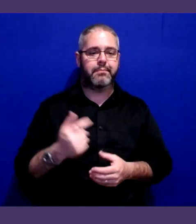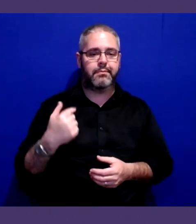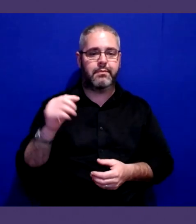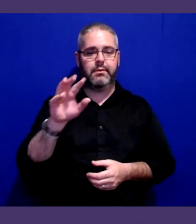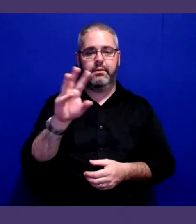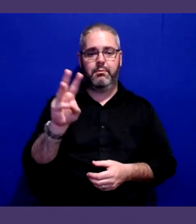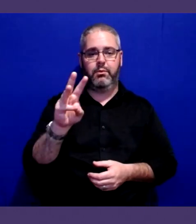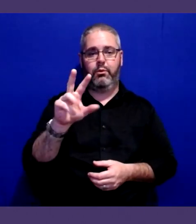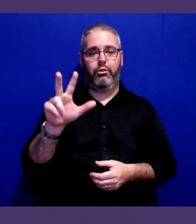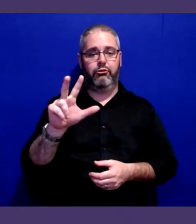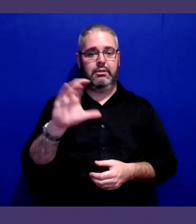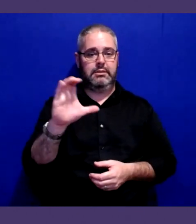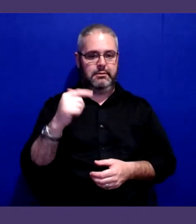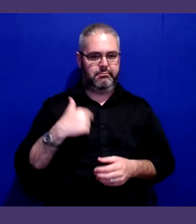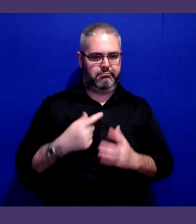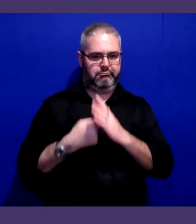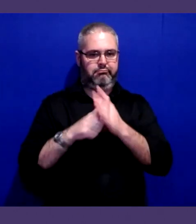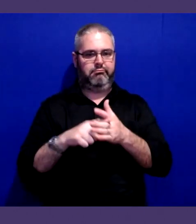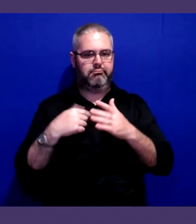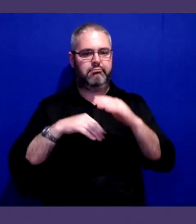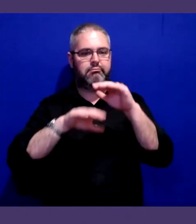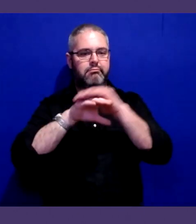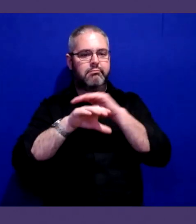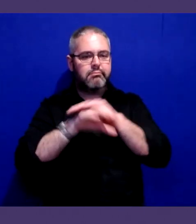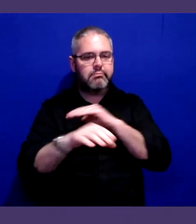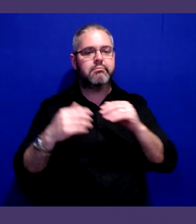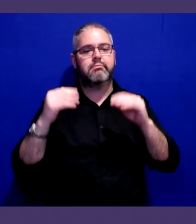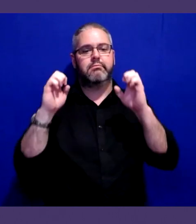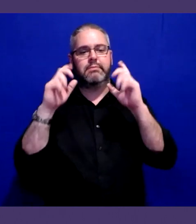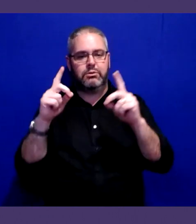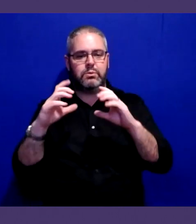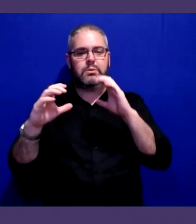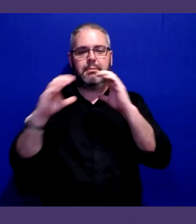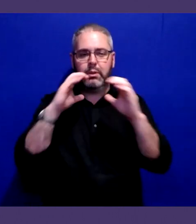accessibility education and communications over 20 years ago.